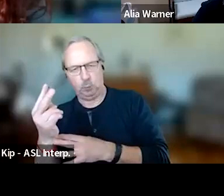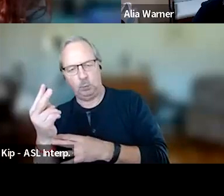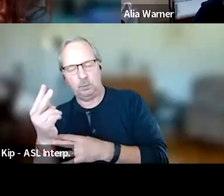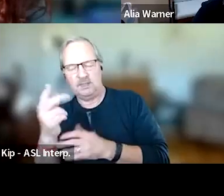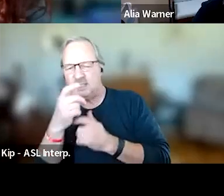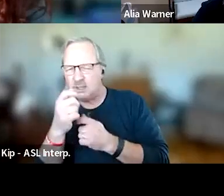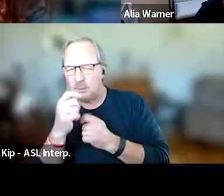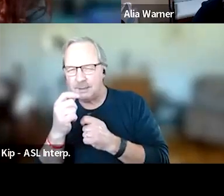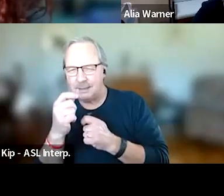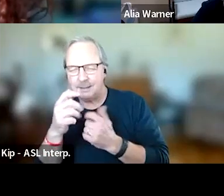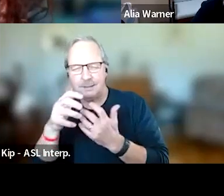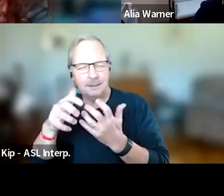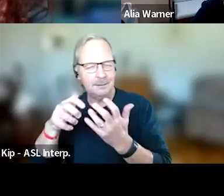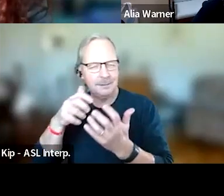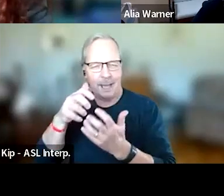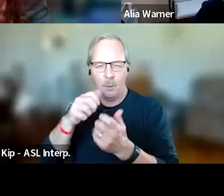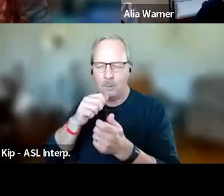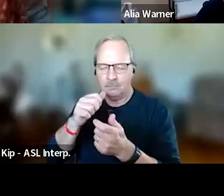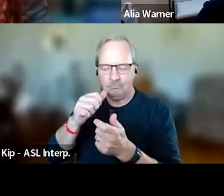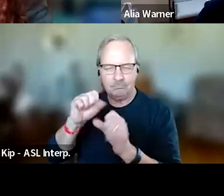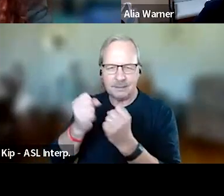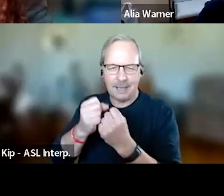think that it's necessarily like the worst, right?